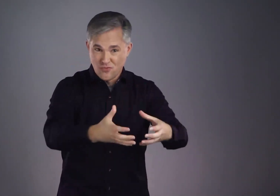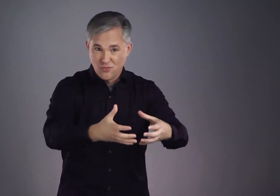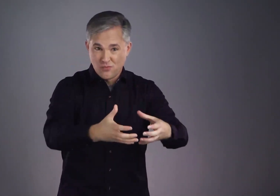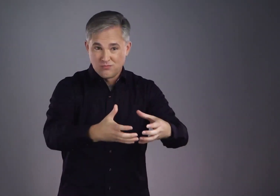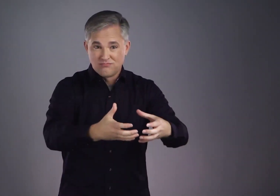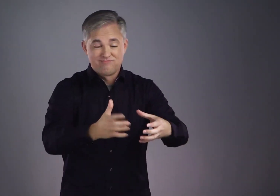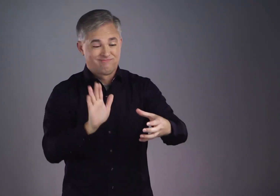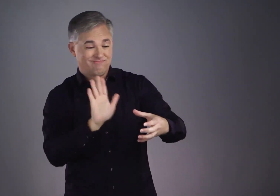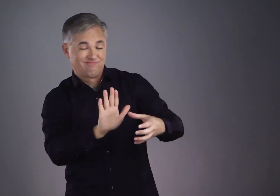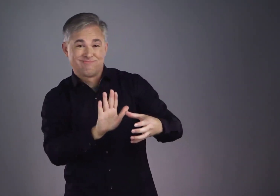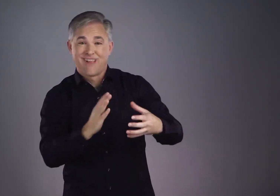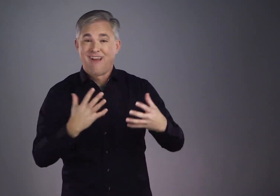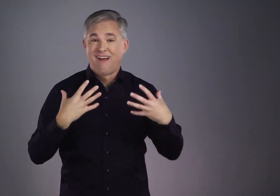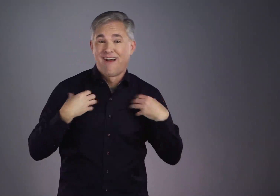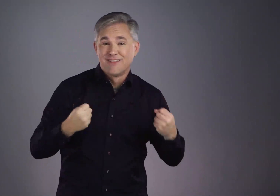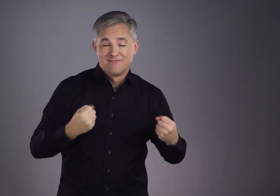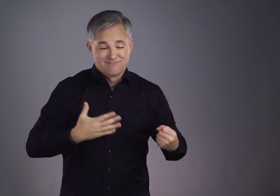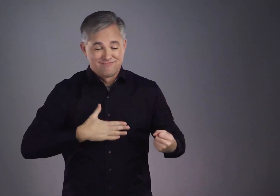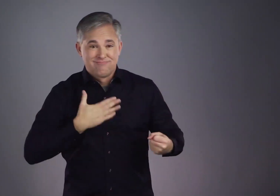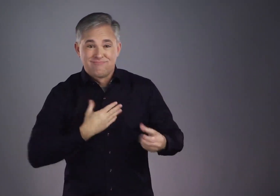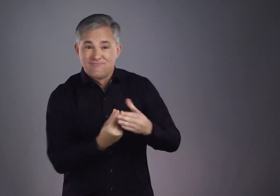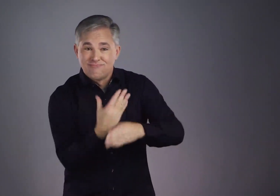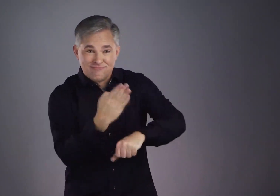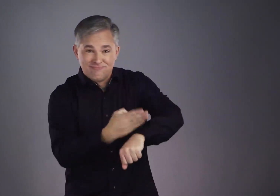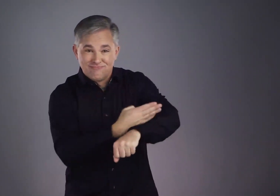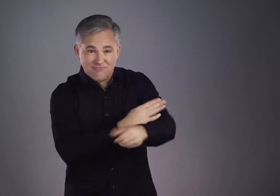And no group, regional committee, or individual